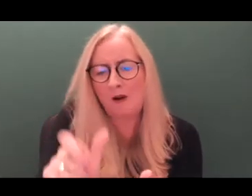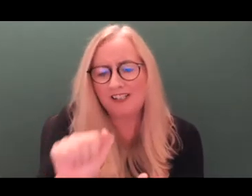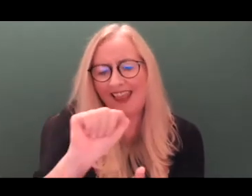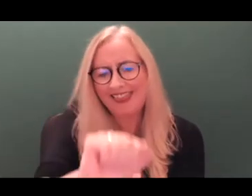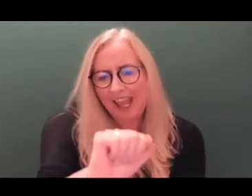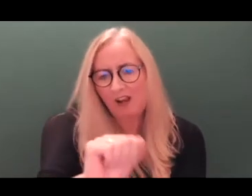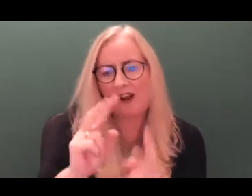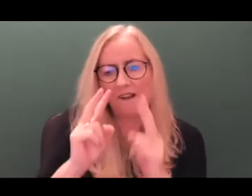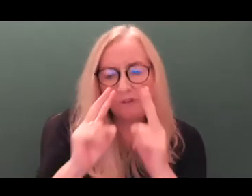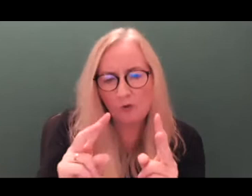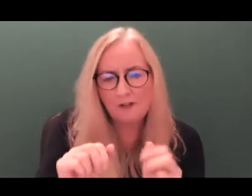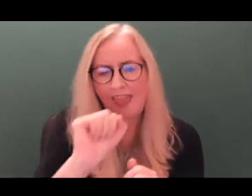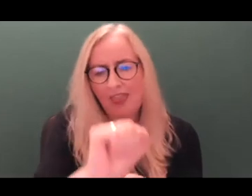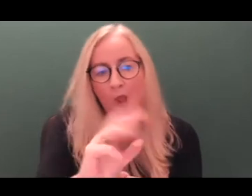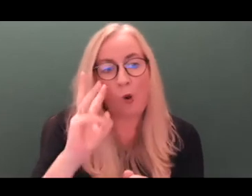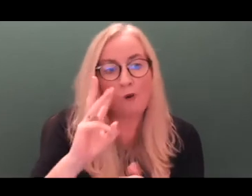and wishes to the court. >>: Okay,